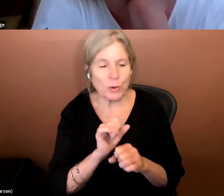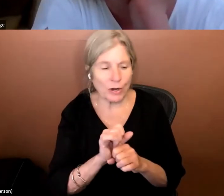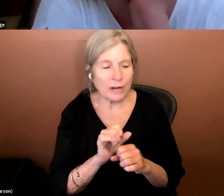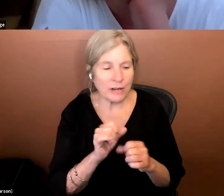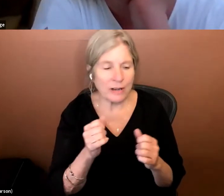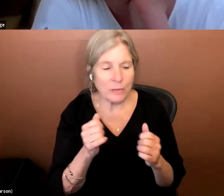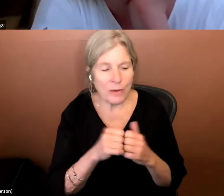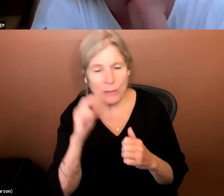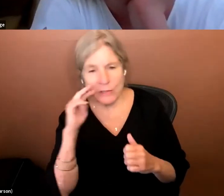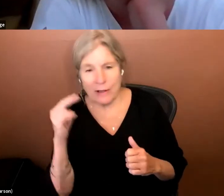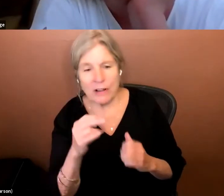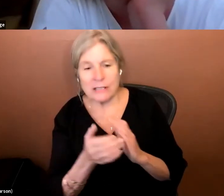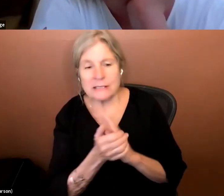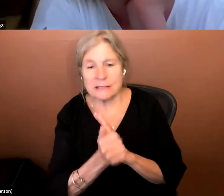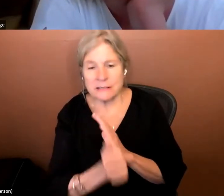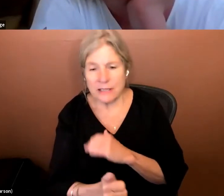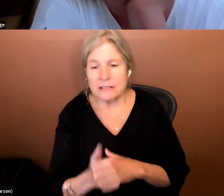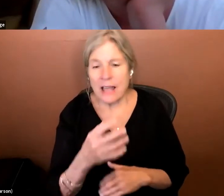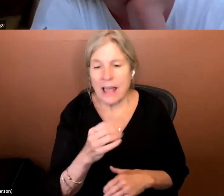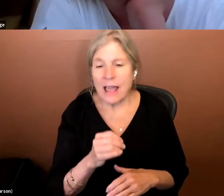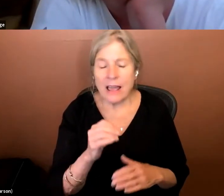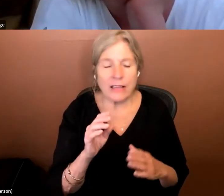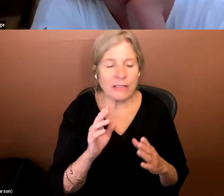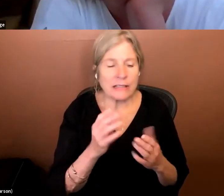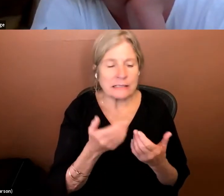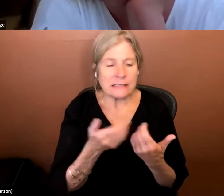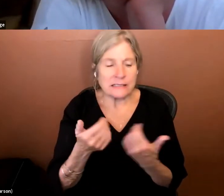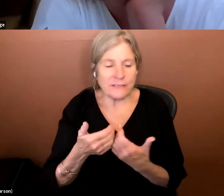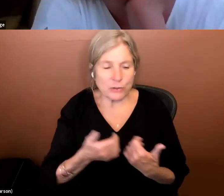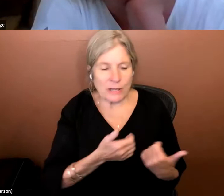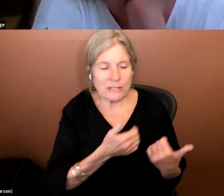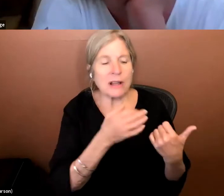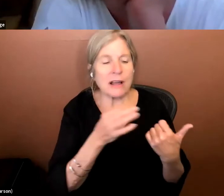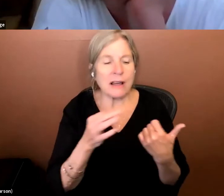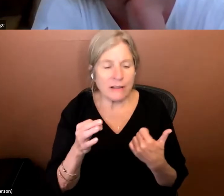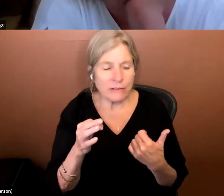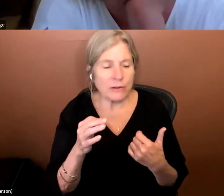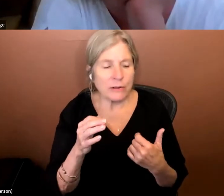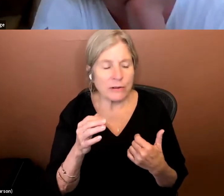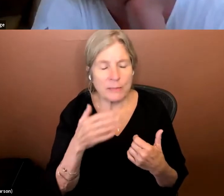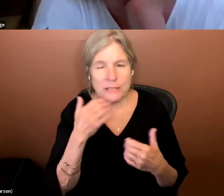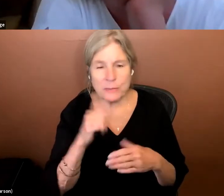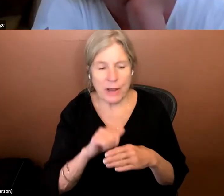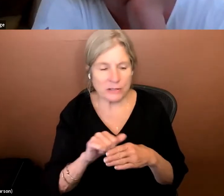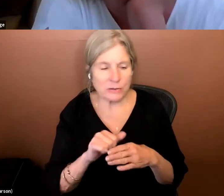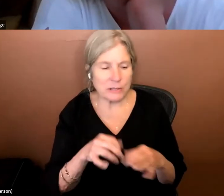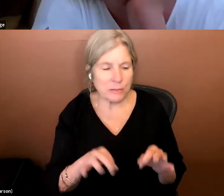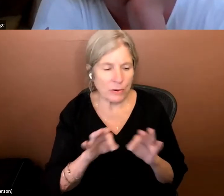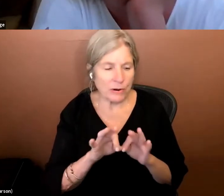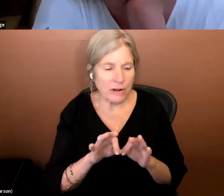Also it has to do with the visualization of artistic practices which is an important feature of most conceptual